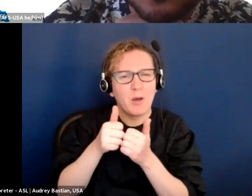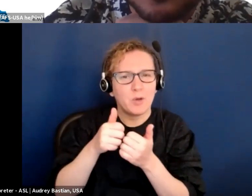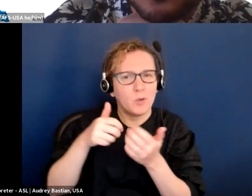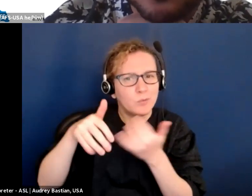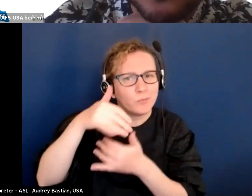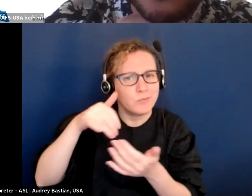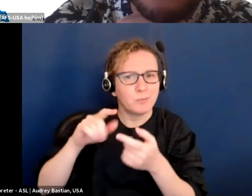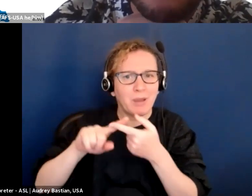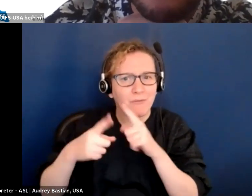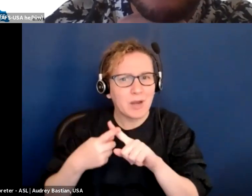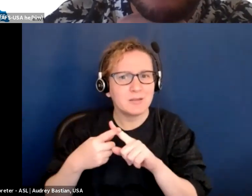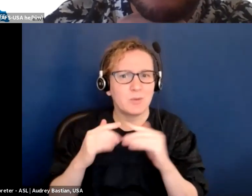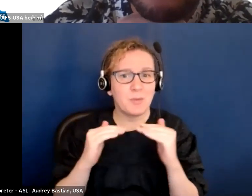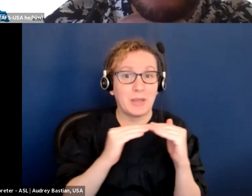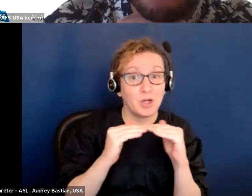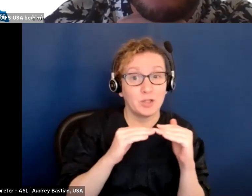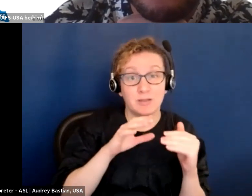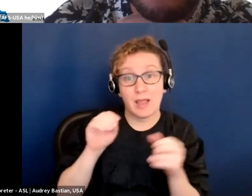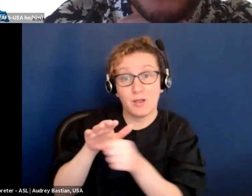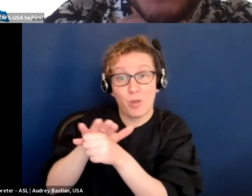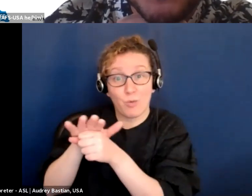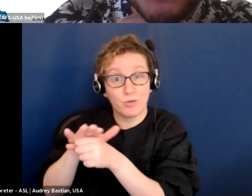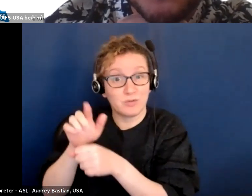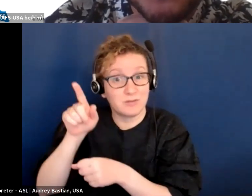with their peers and locals as well studying or volunteering abroad?